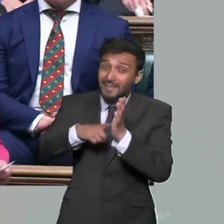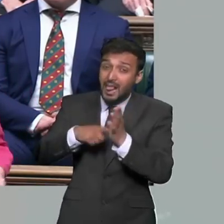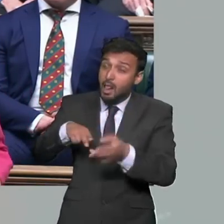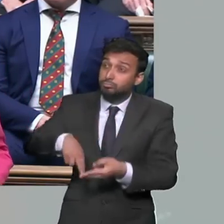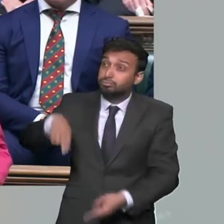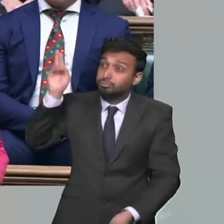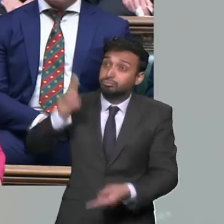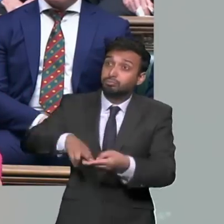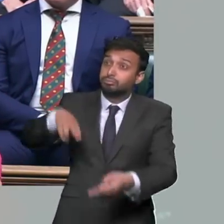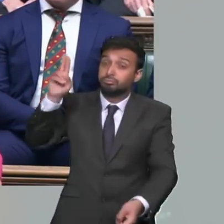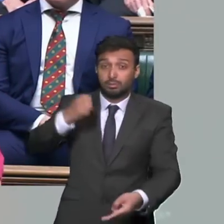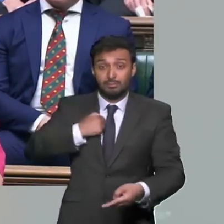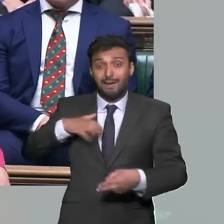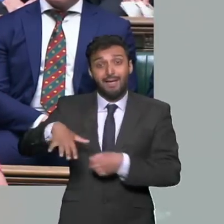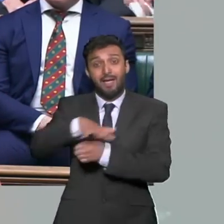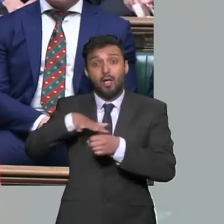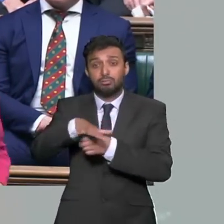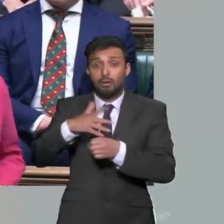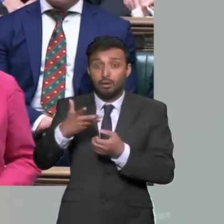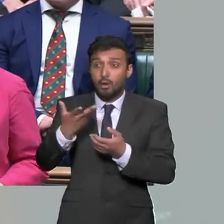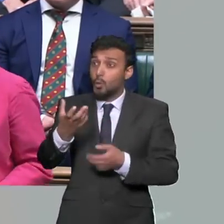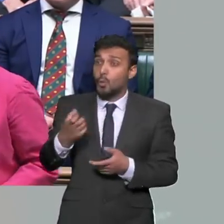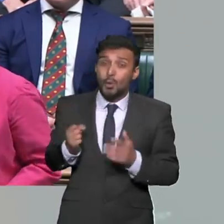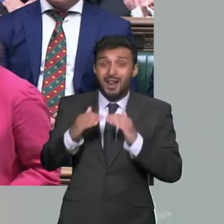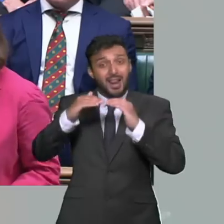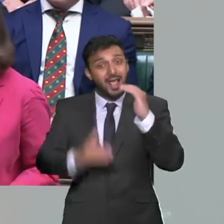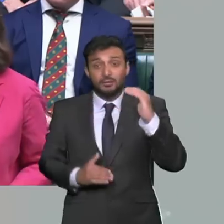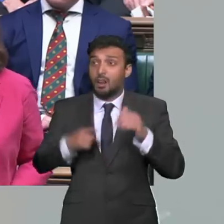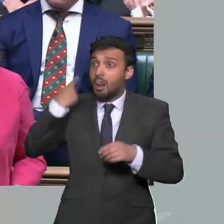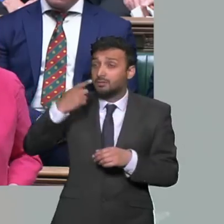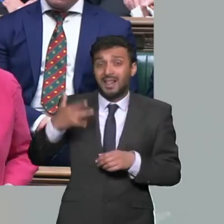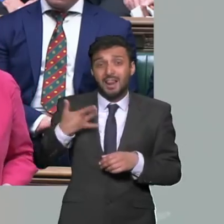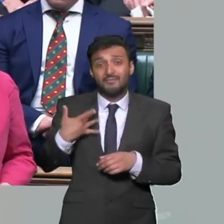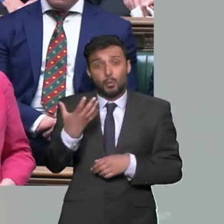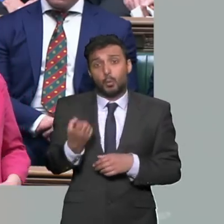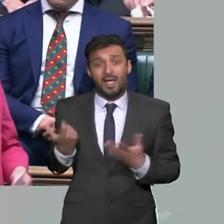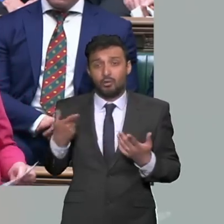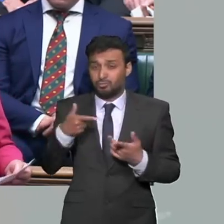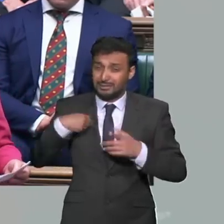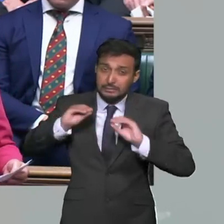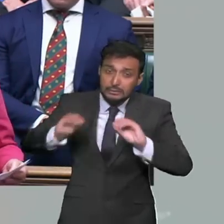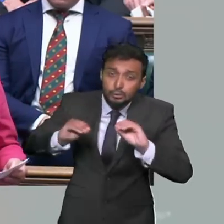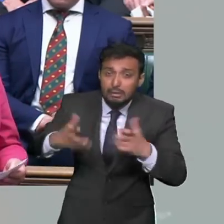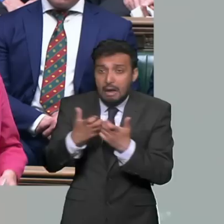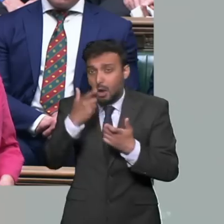They do not need to be told how to budget better, to learn how to cook or how to buy value food. They are already doing so.